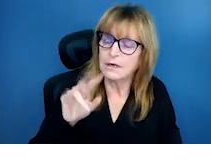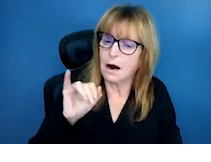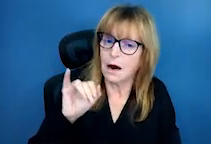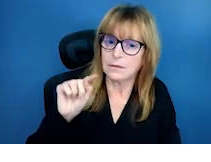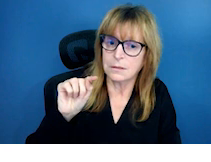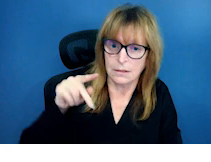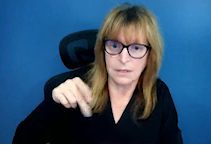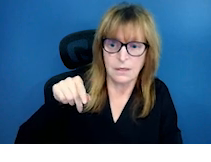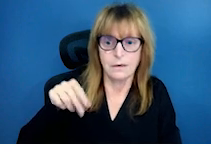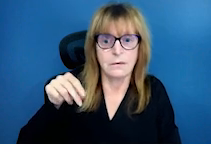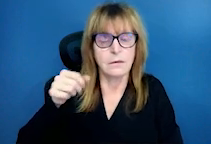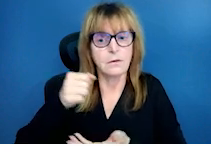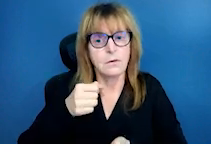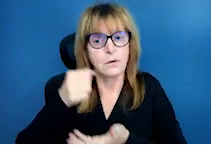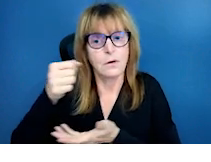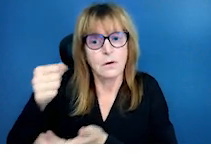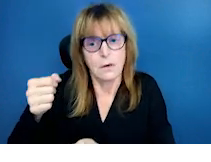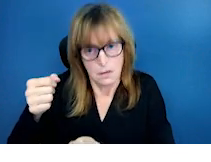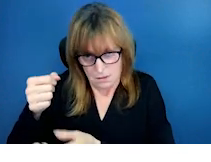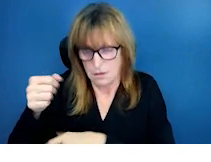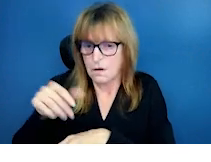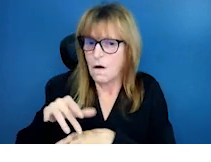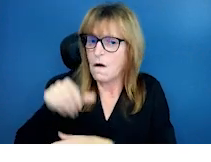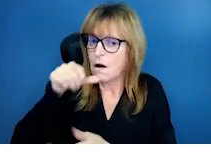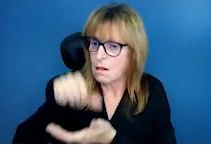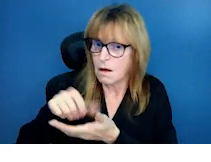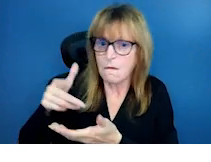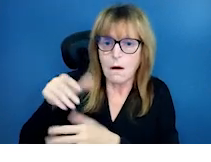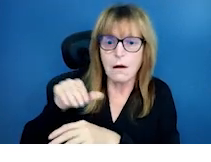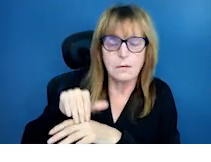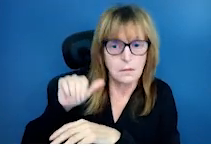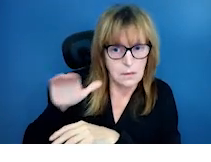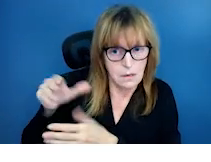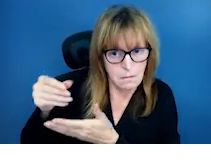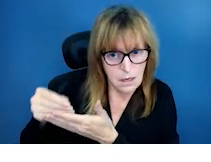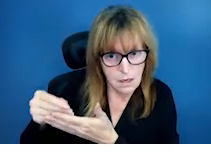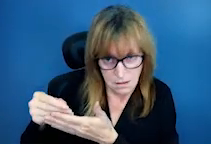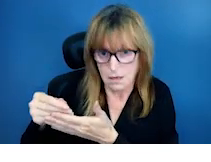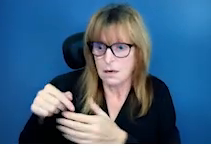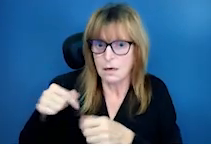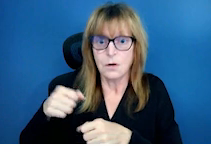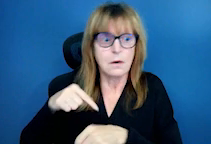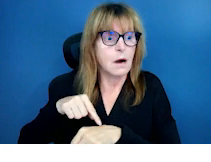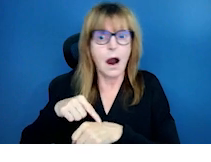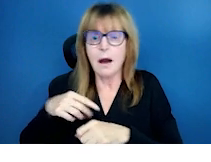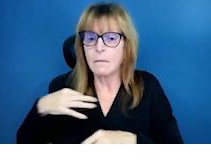This year’s application period closed July 31, 2023. Since then we’ve been finalizing the approval of our